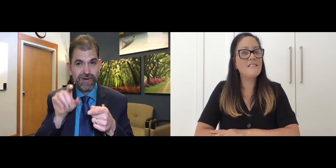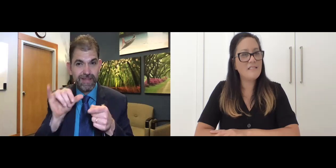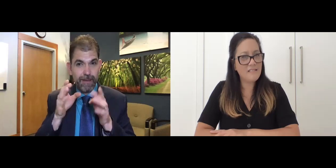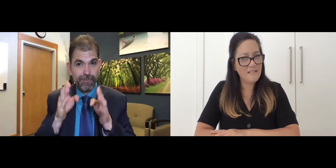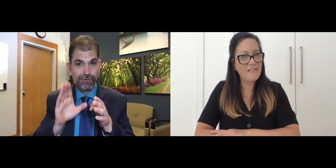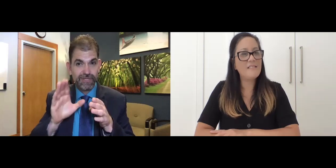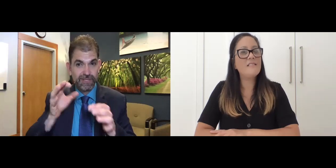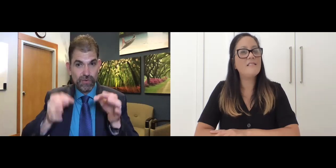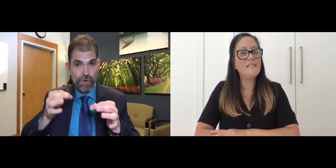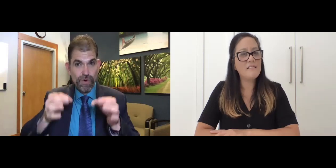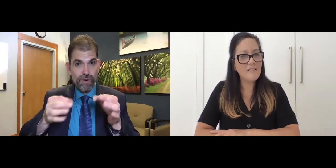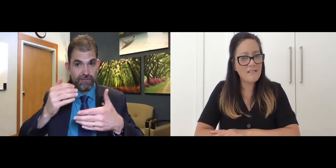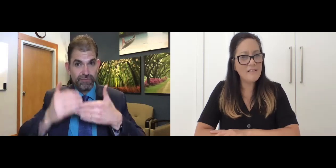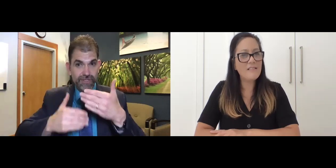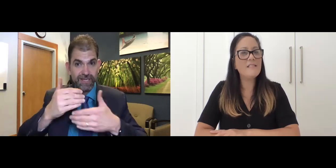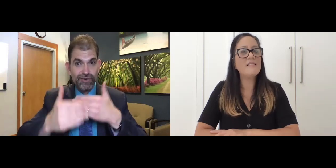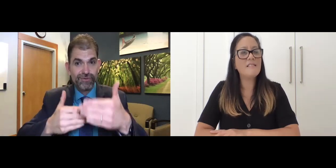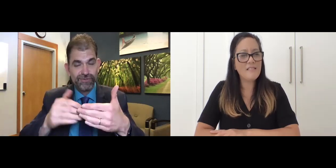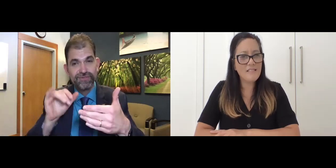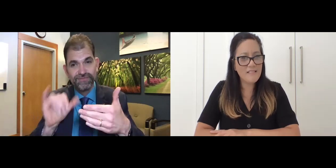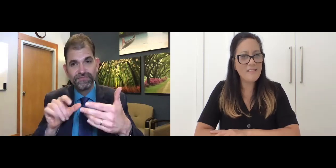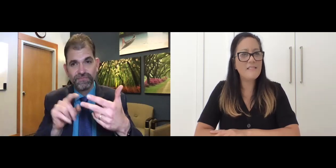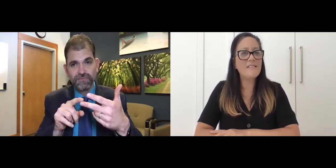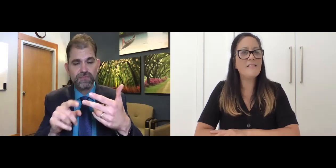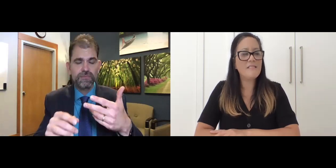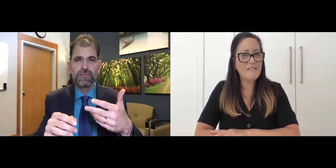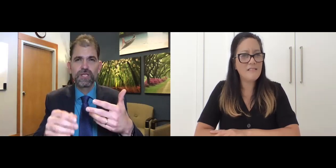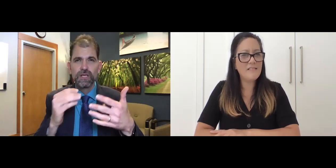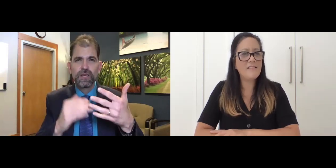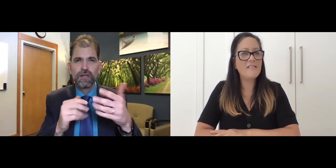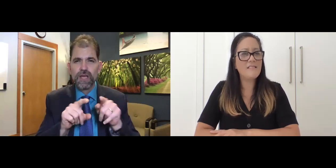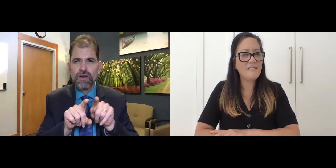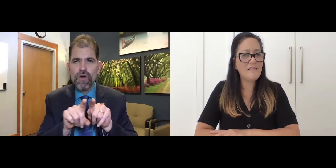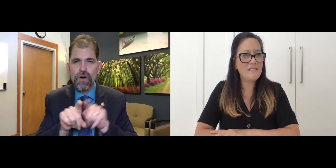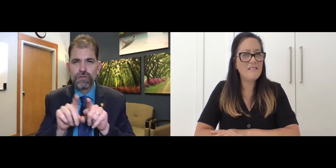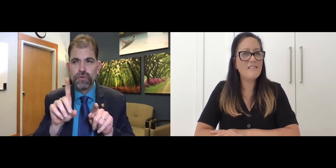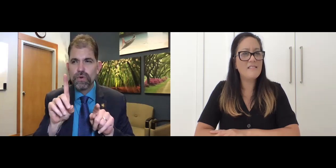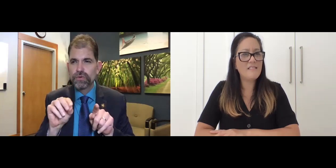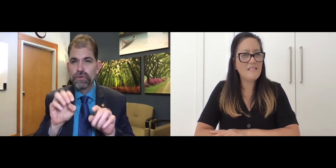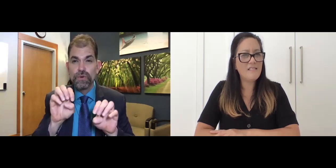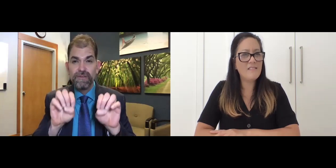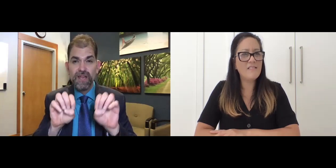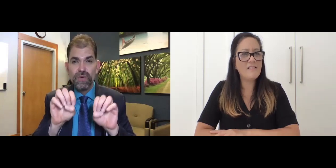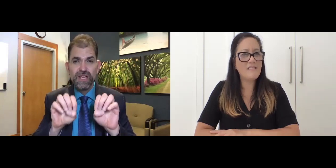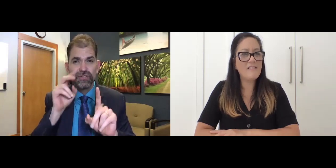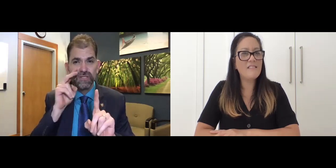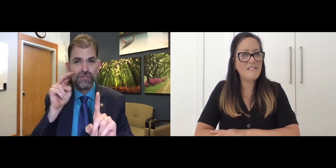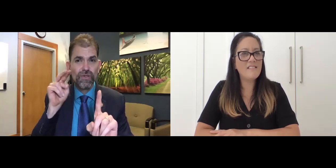and so that has implications on that person in their court proceedings.